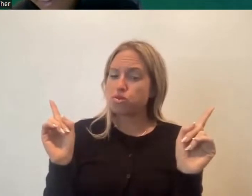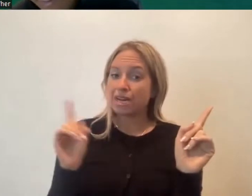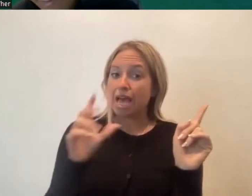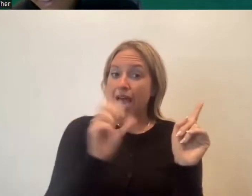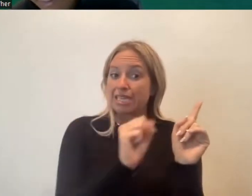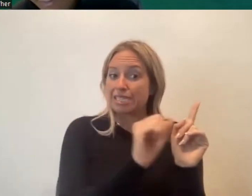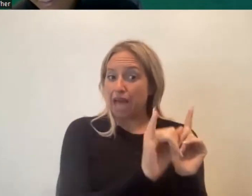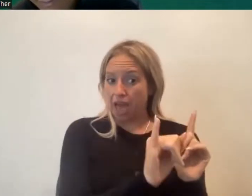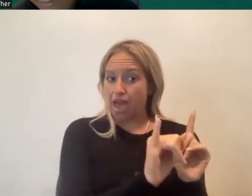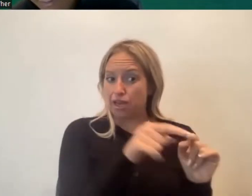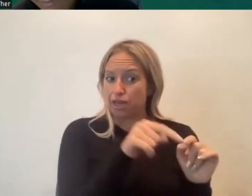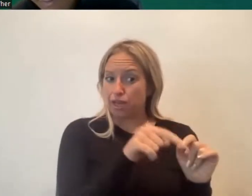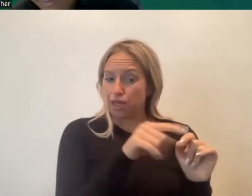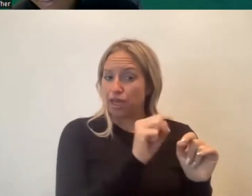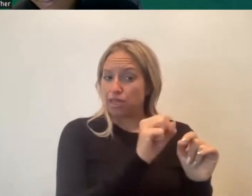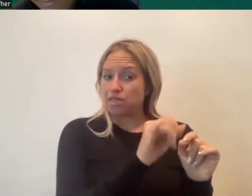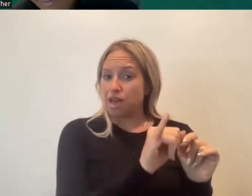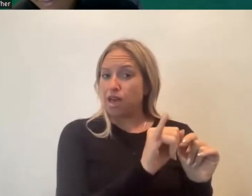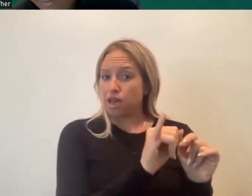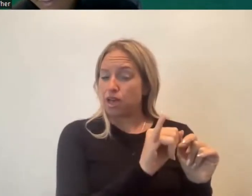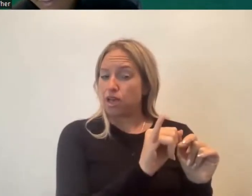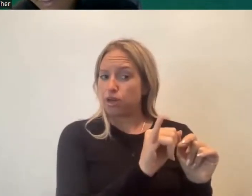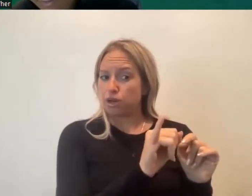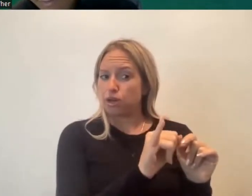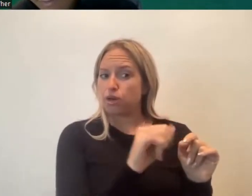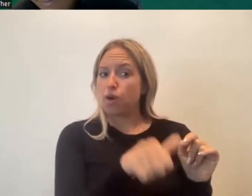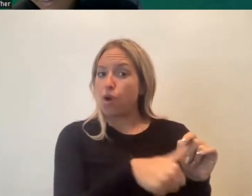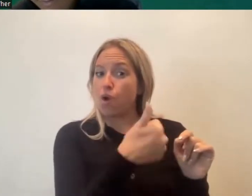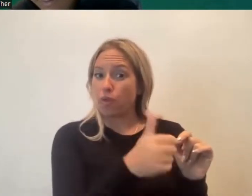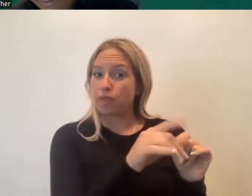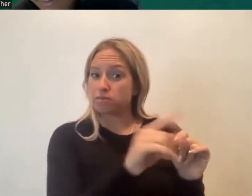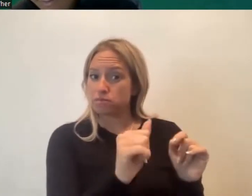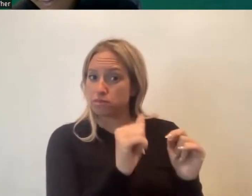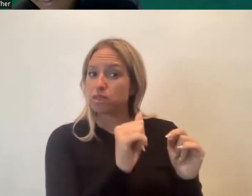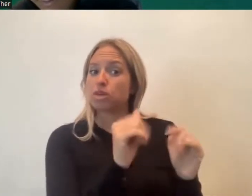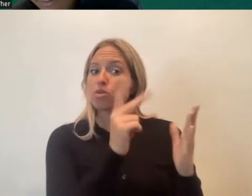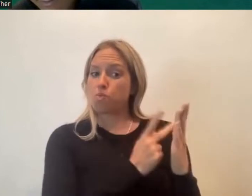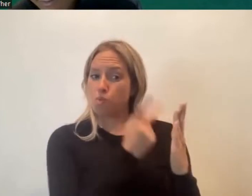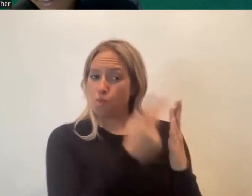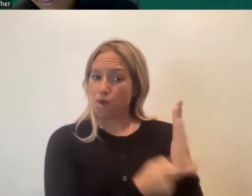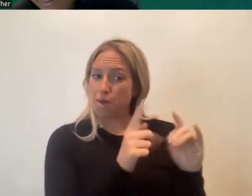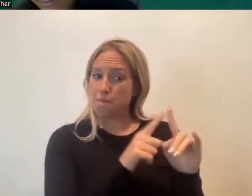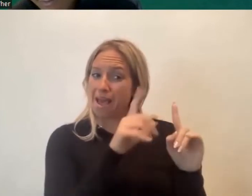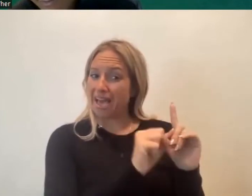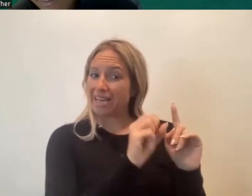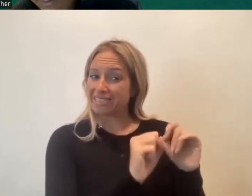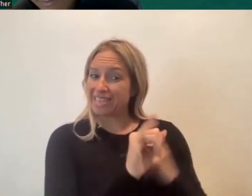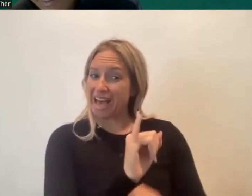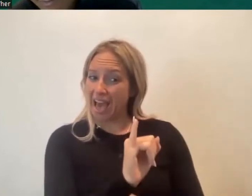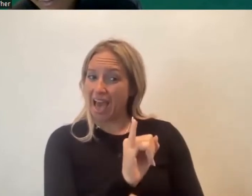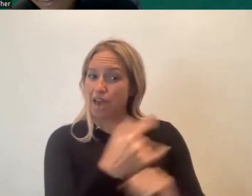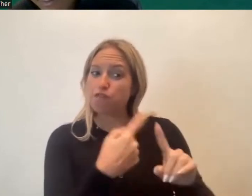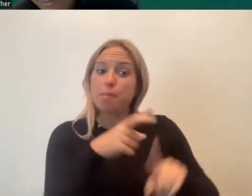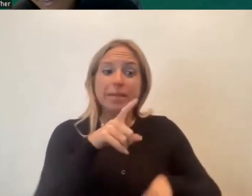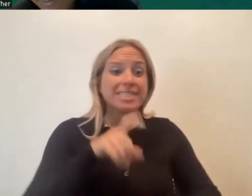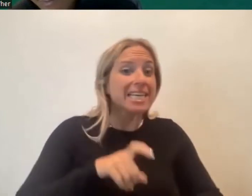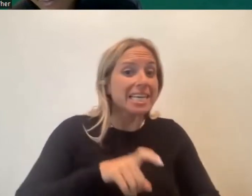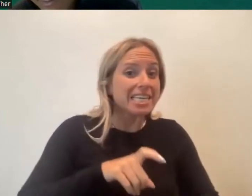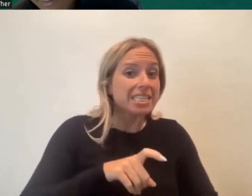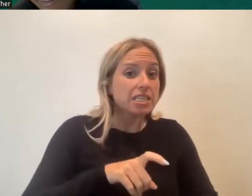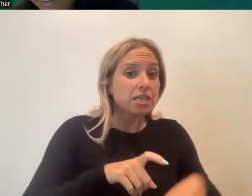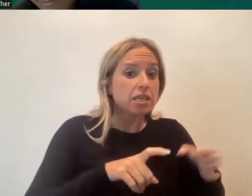SSI is another disability program, but it's based on need as opposed to somebody's work